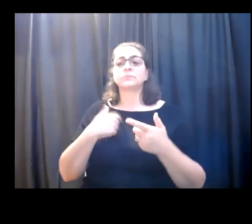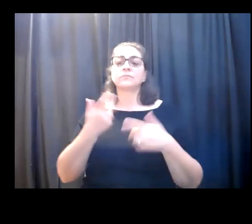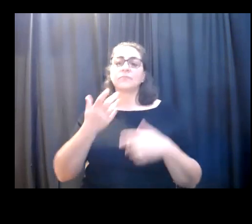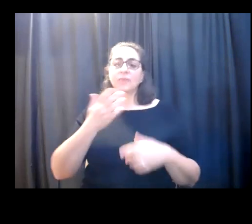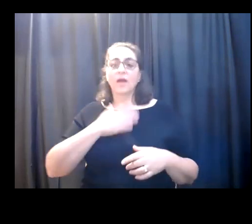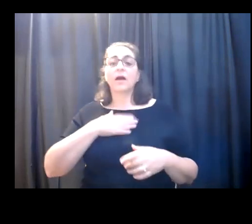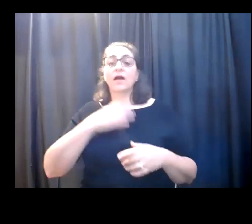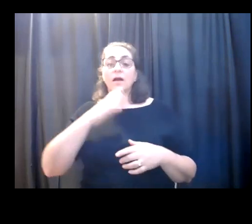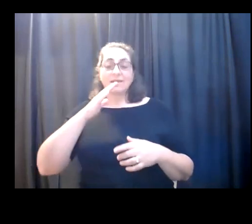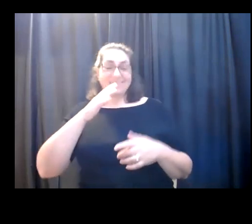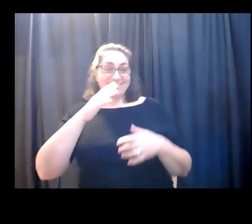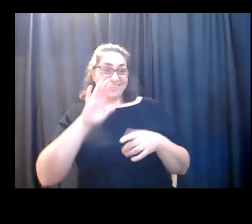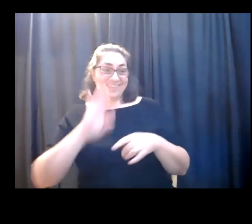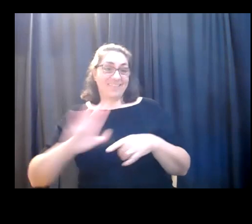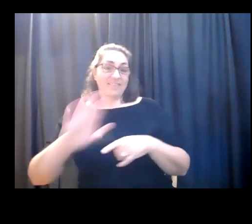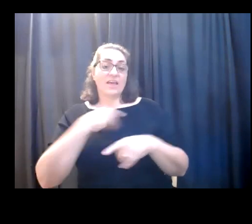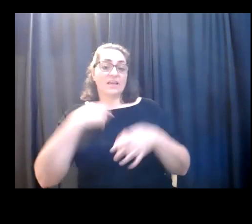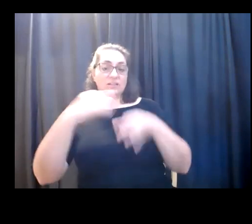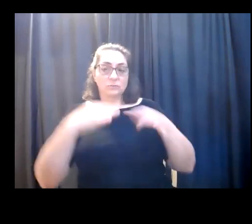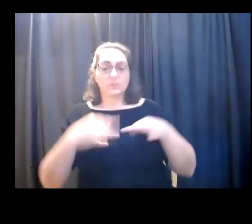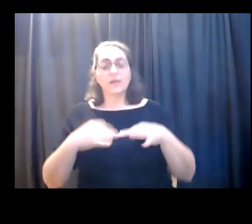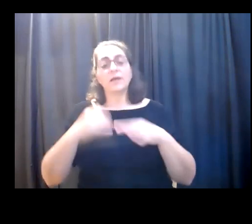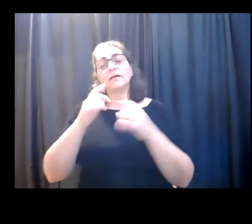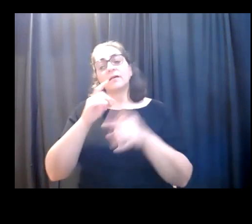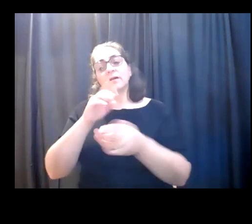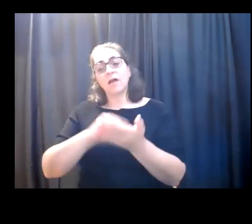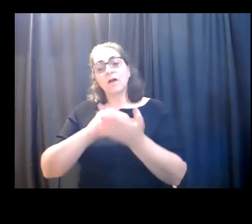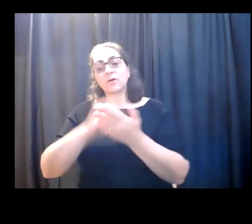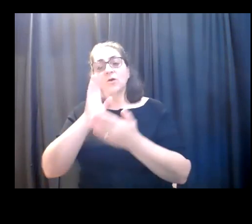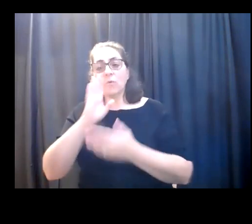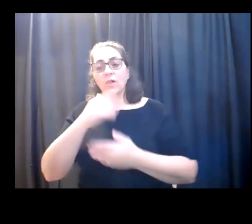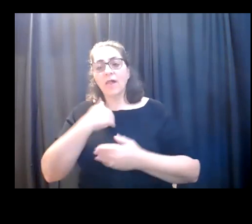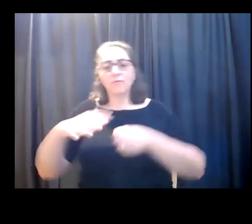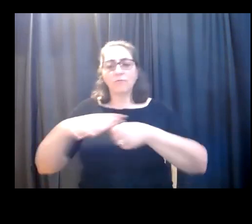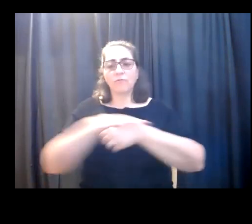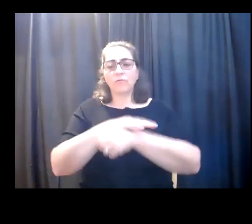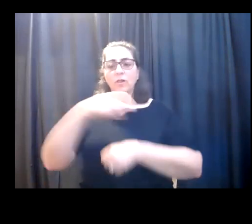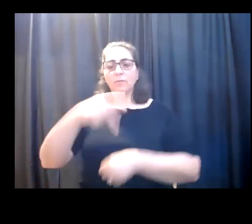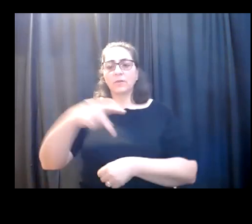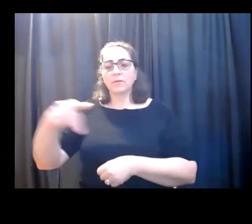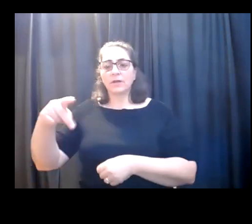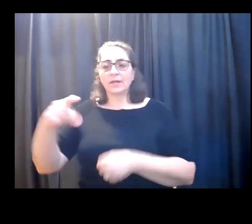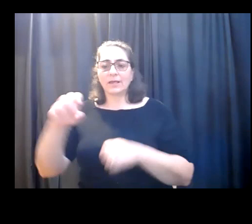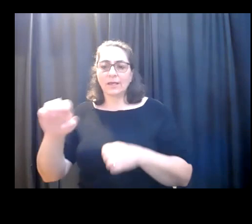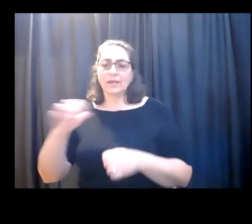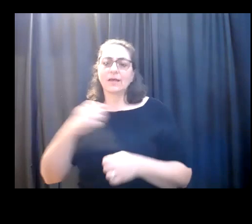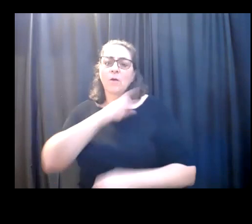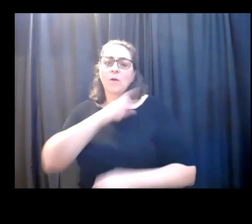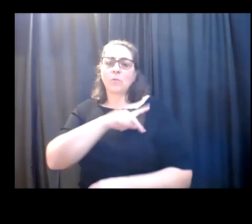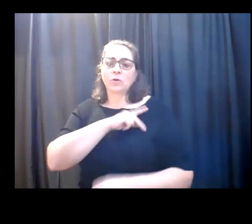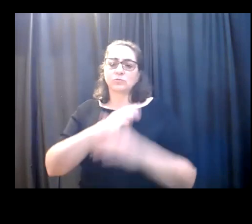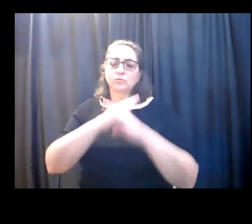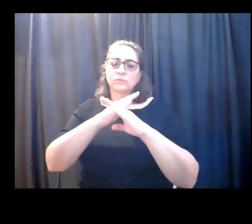wellness visits. It's really important. Know was works for you and also be open to new approaches.